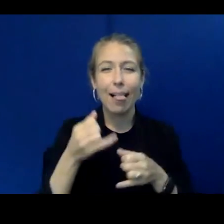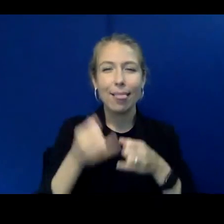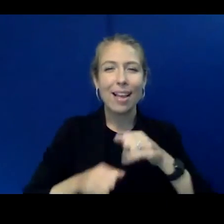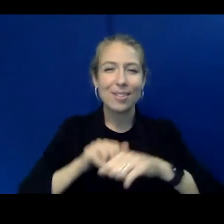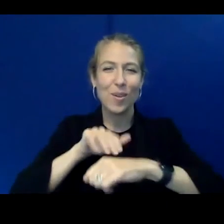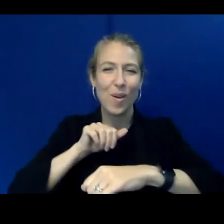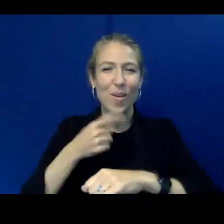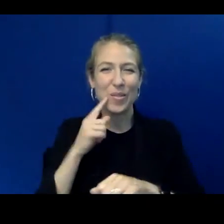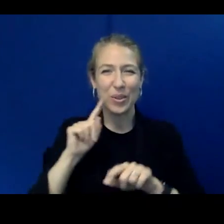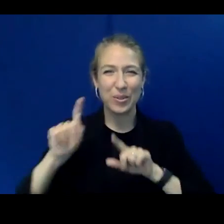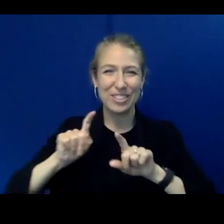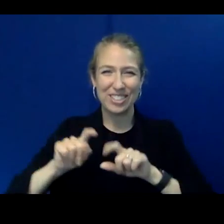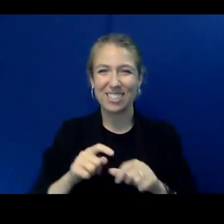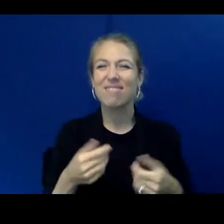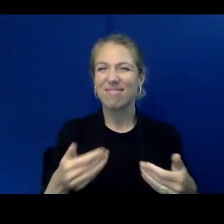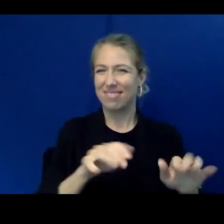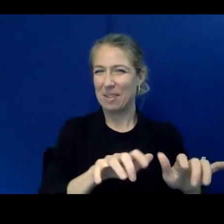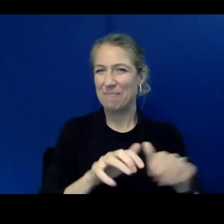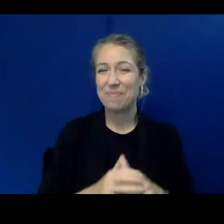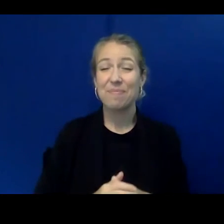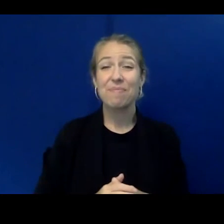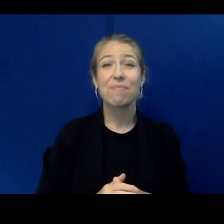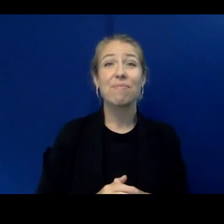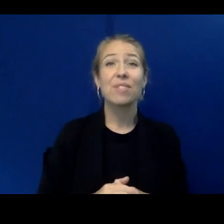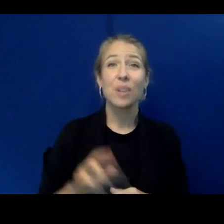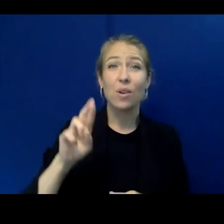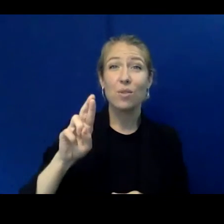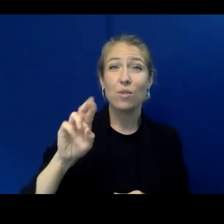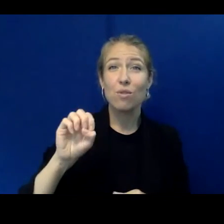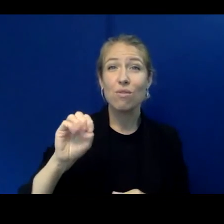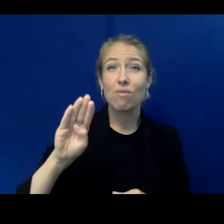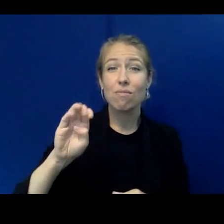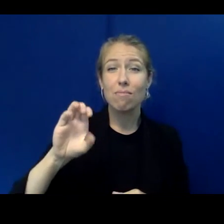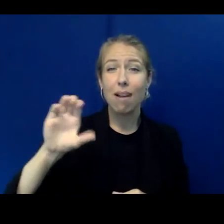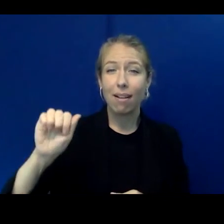Rebecca, yes, we do provide CRCs for this.